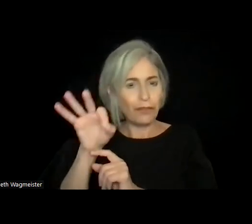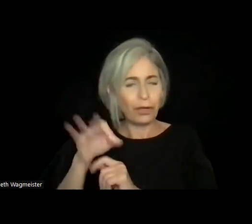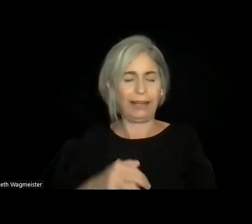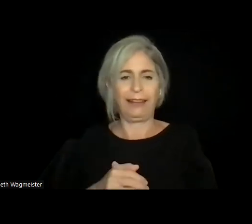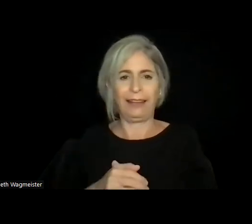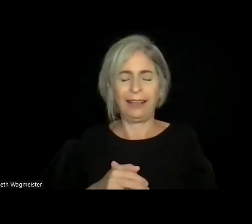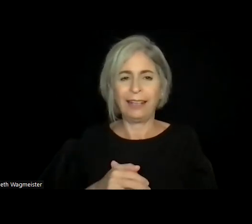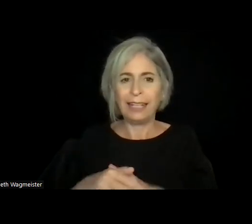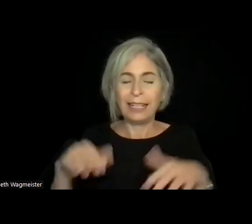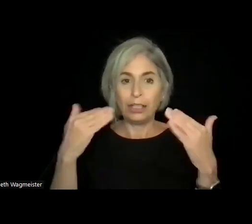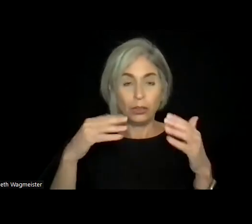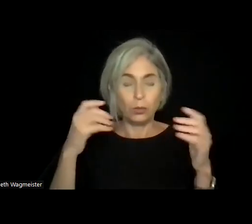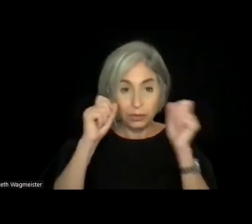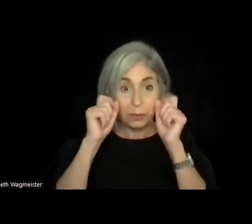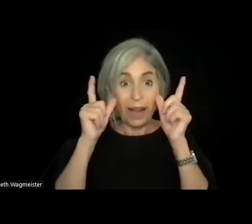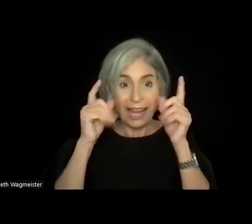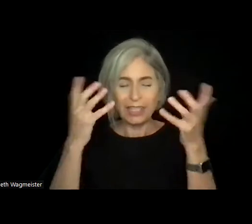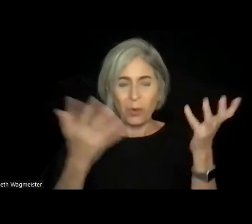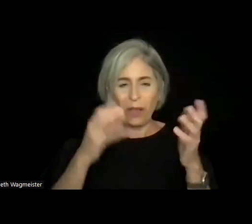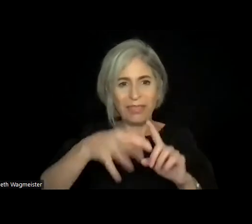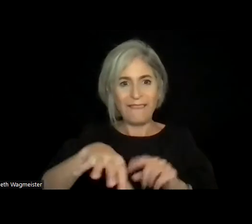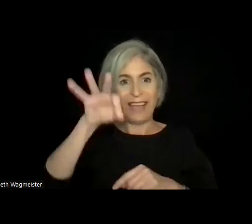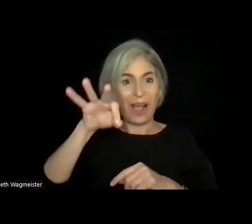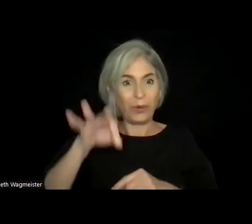Persons with Disabilities and by sarin dip disdiscovery